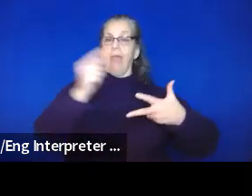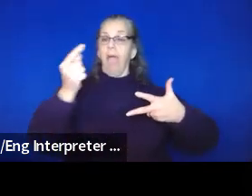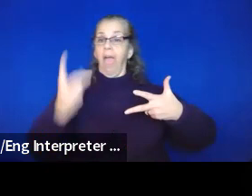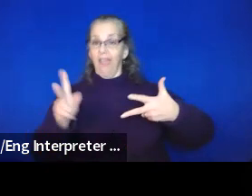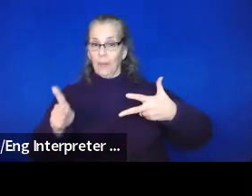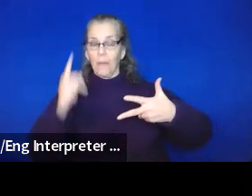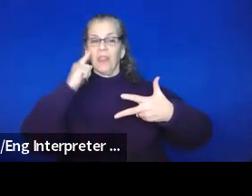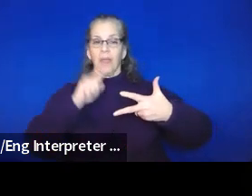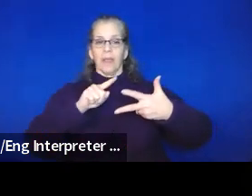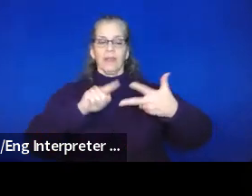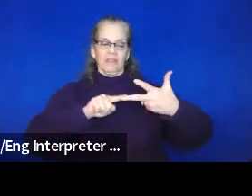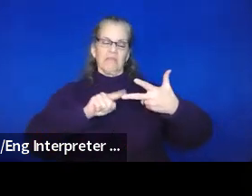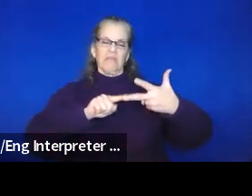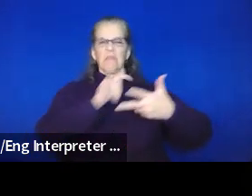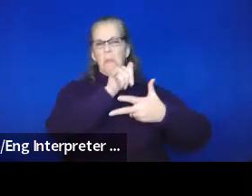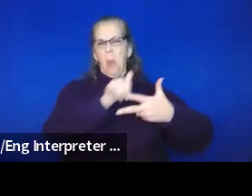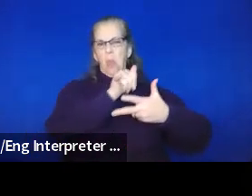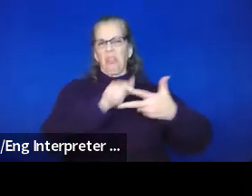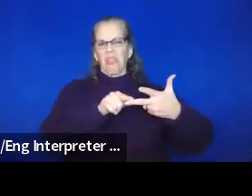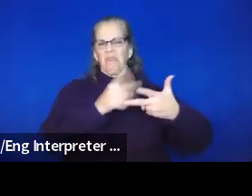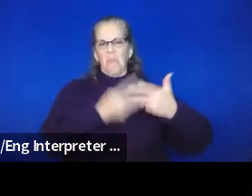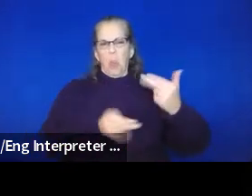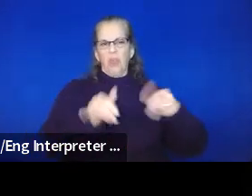both will have a pretty similar quality of life.